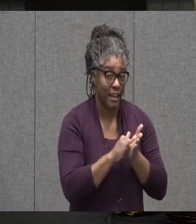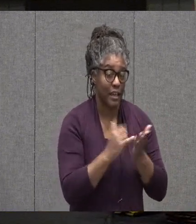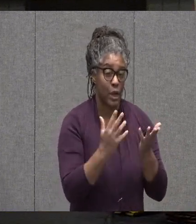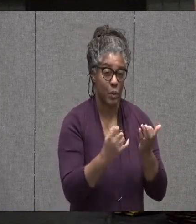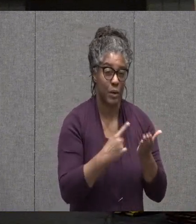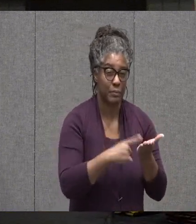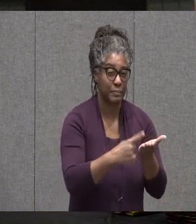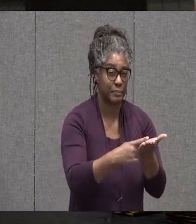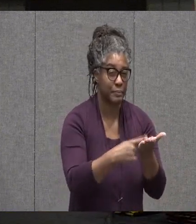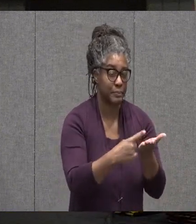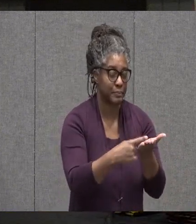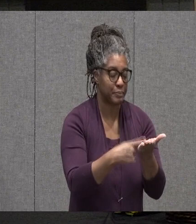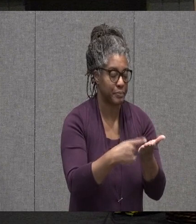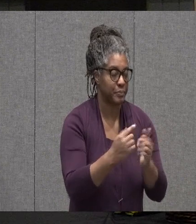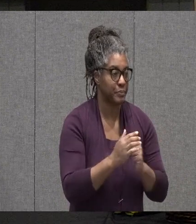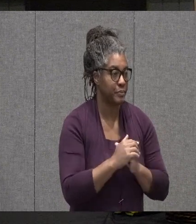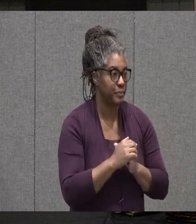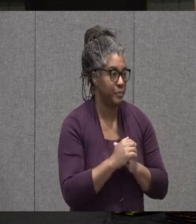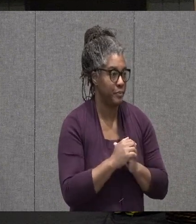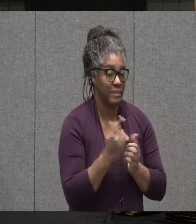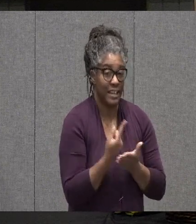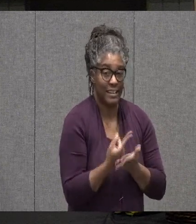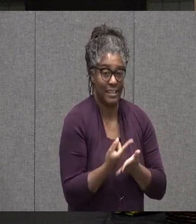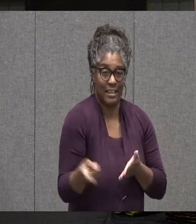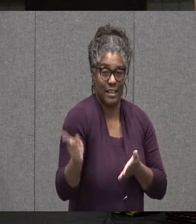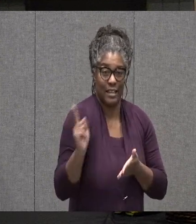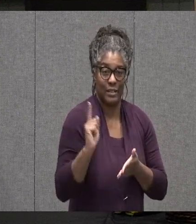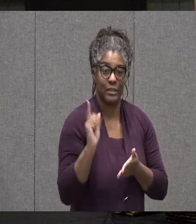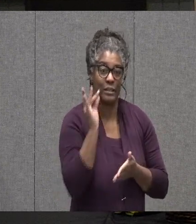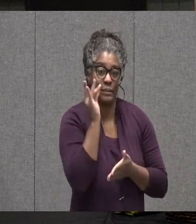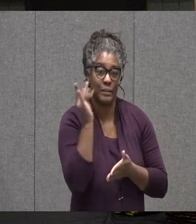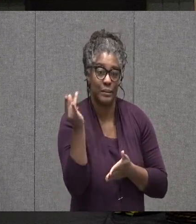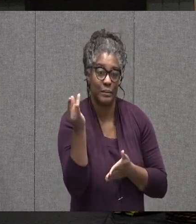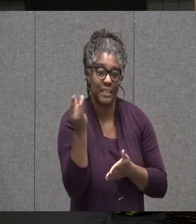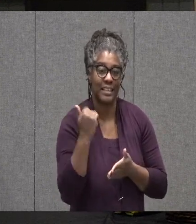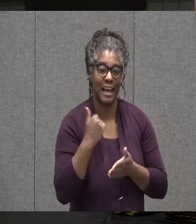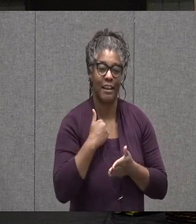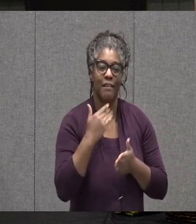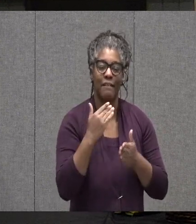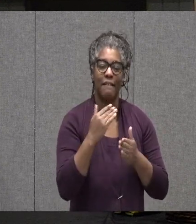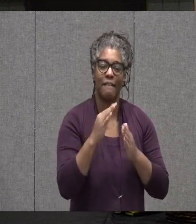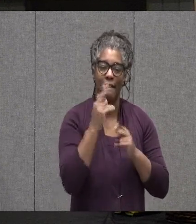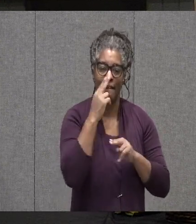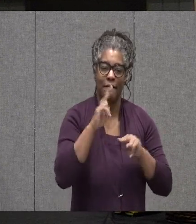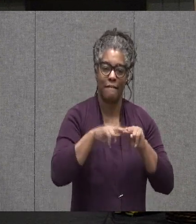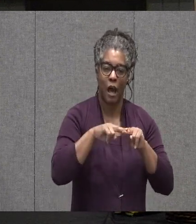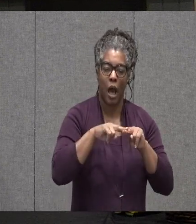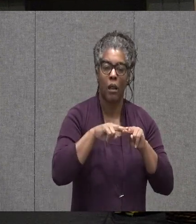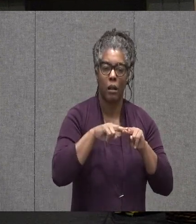Last week Ms Mays did a really fun lesson where she showed us compound words,